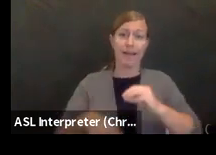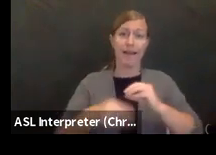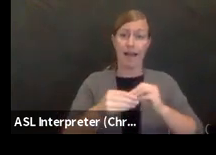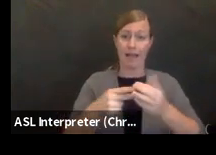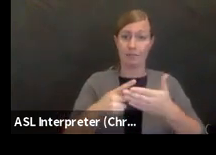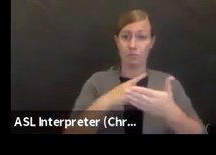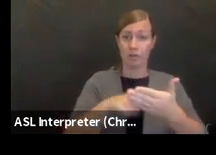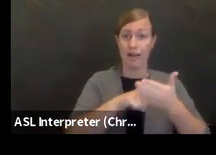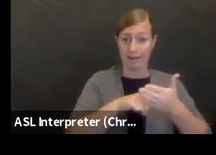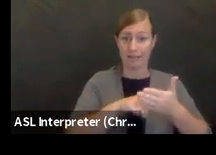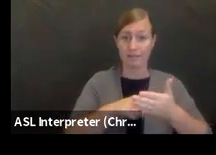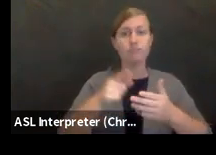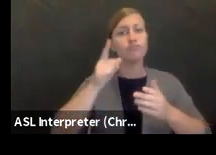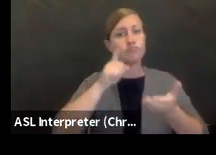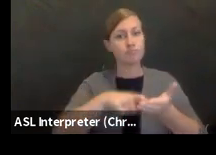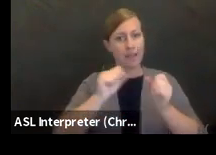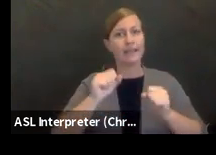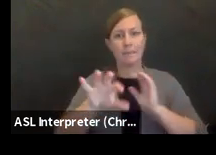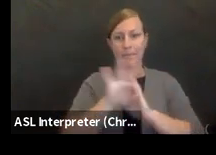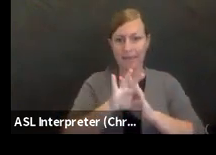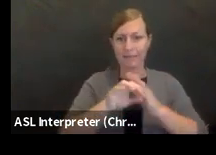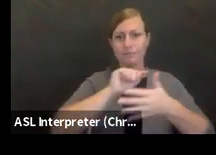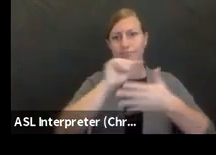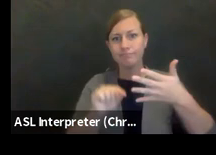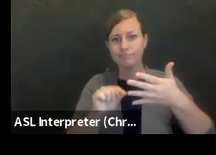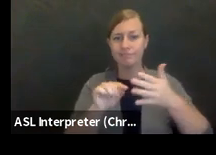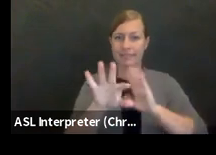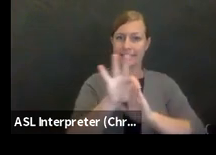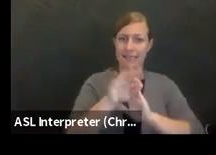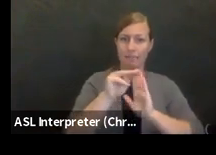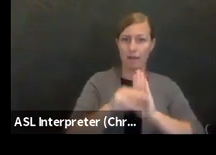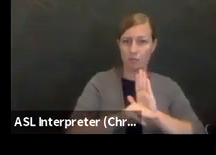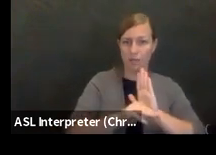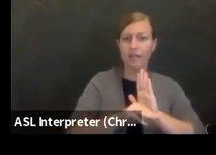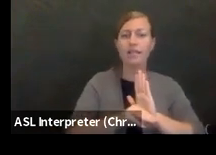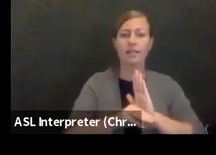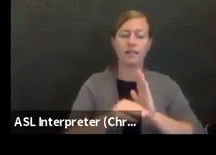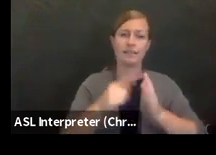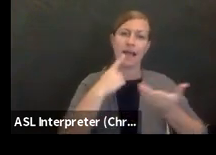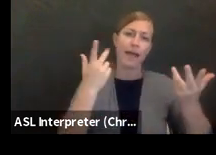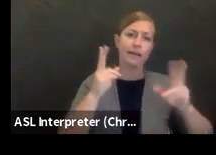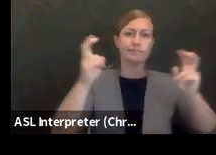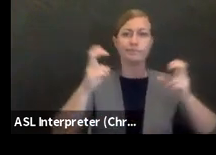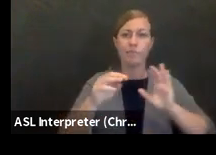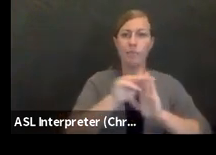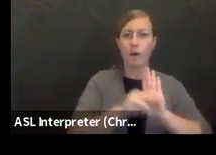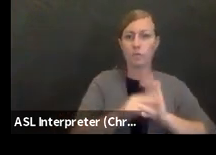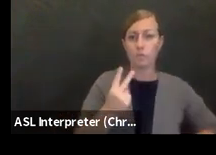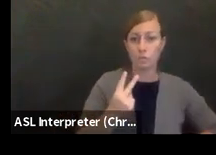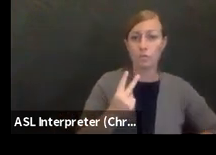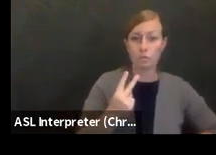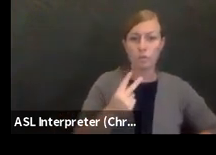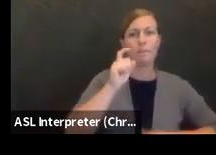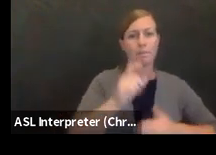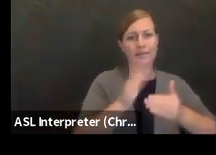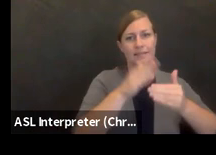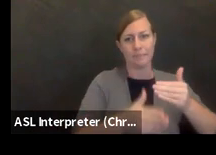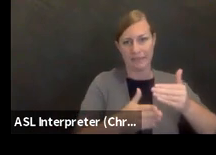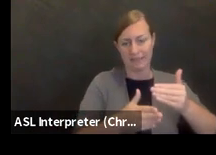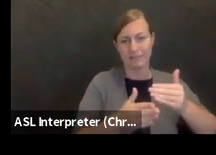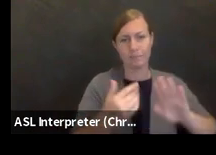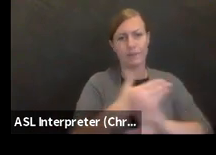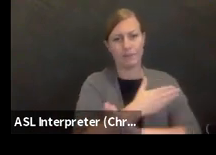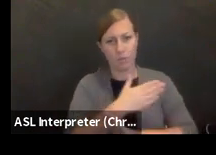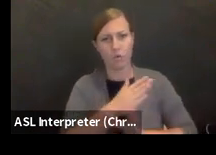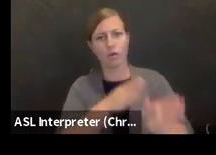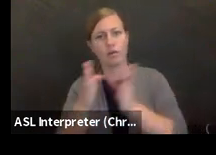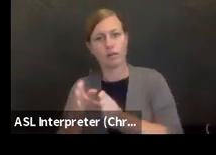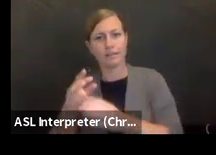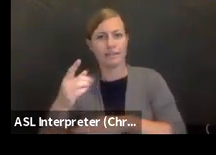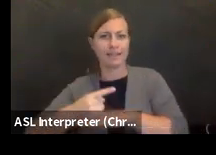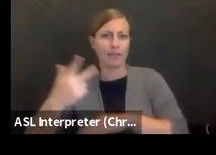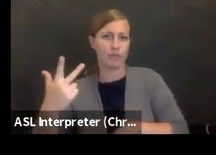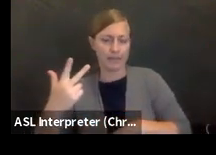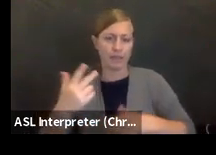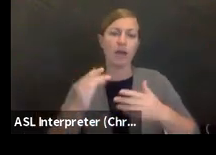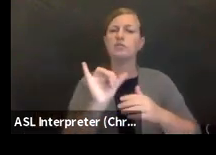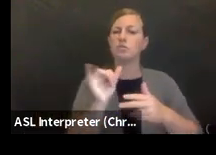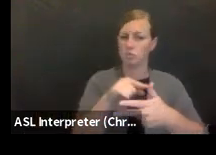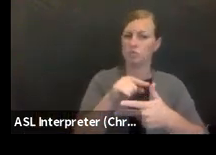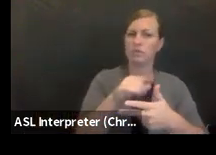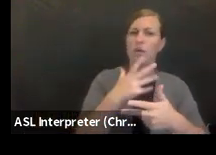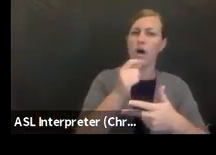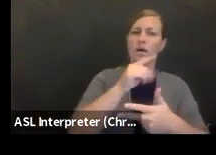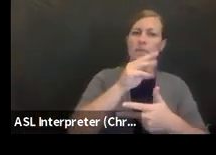ESD 112-- Kristina Wambold: And you see that I can choose Select a module. I wanted to say that module two has to be complete. I also want Module one to be complete before they can go in there to the next one.